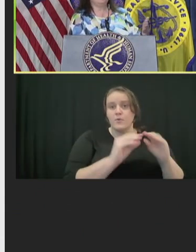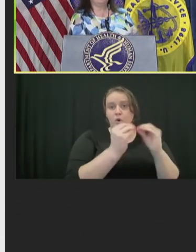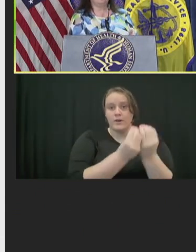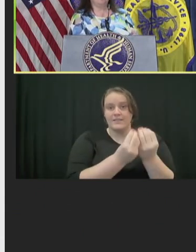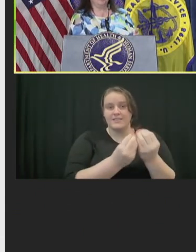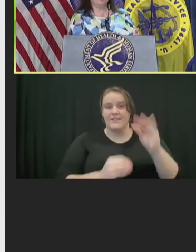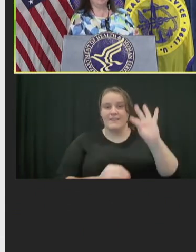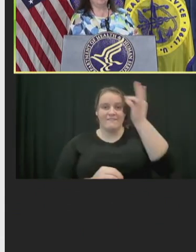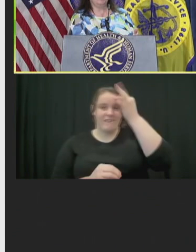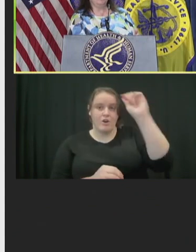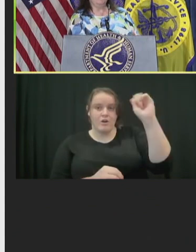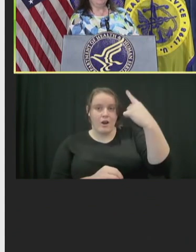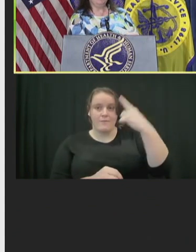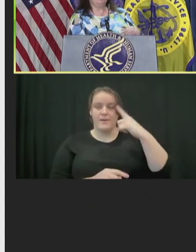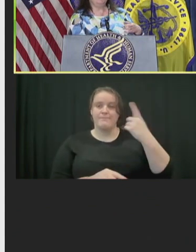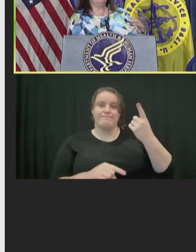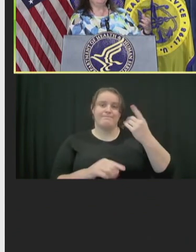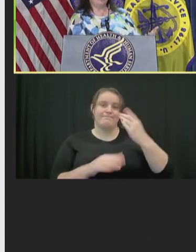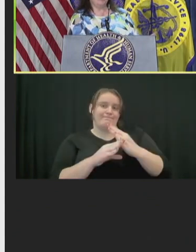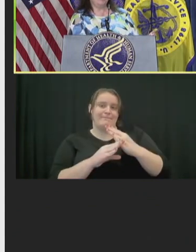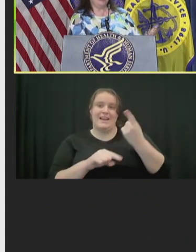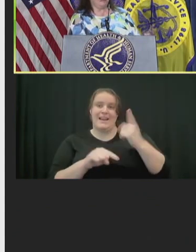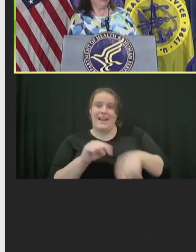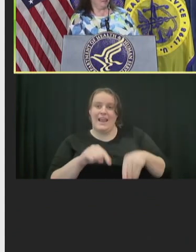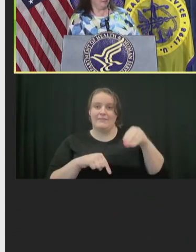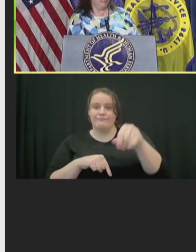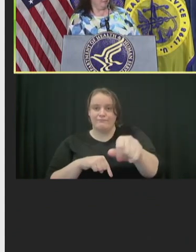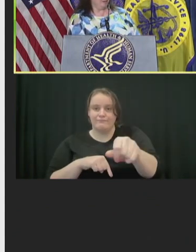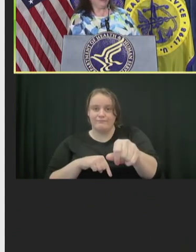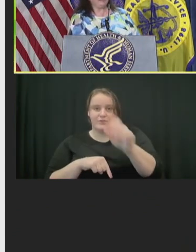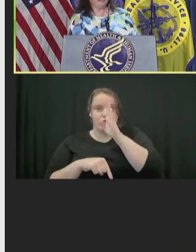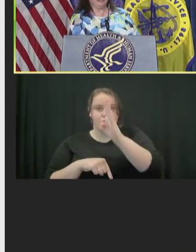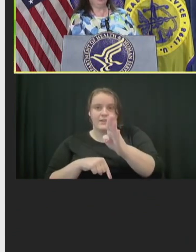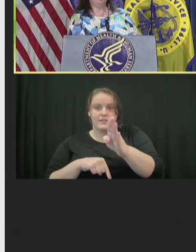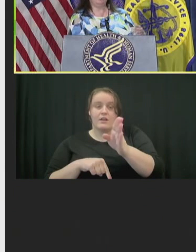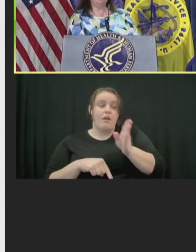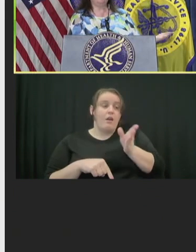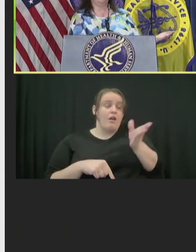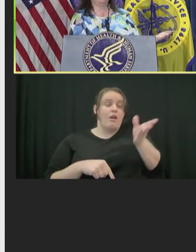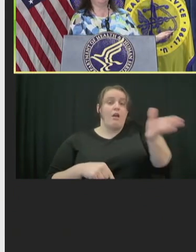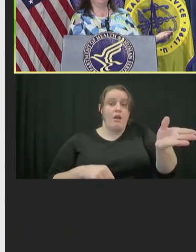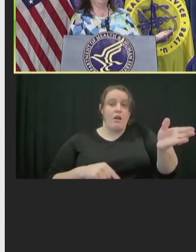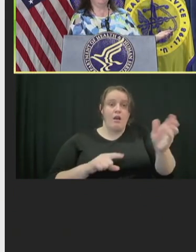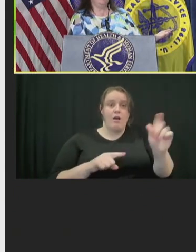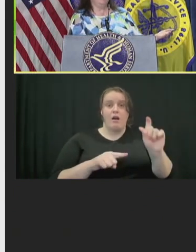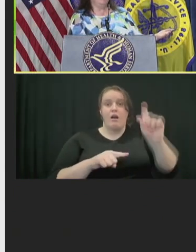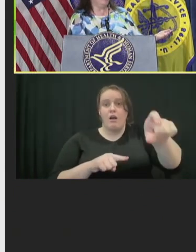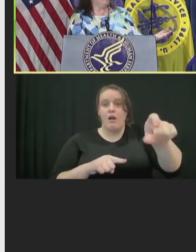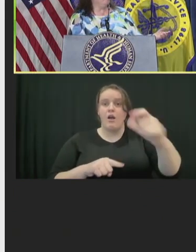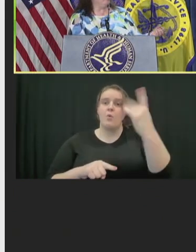are a barrier. Because it takes a lot of capacity to apply for federal funding. And so,